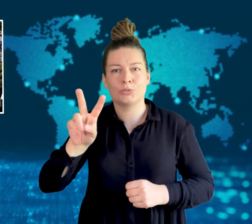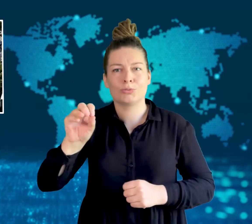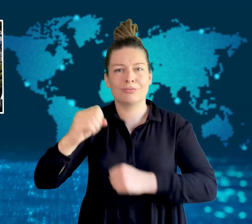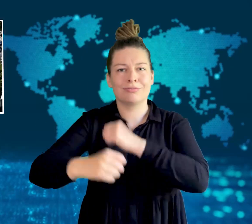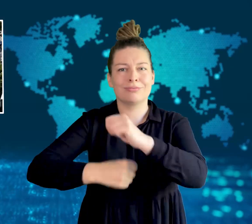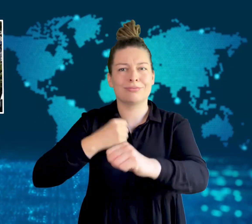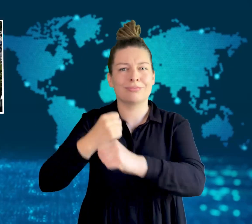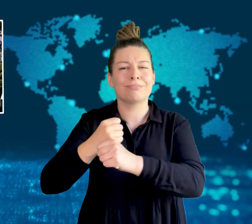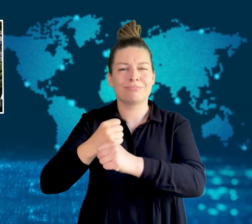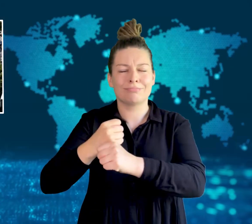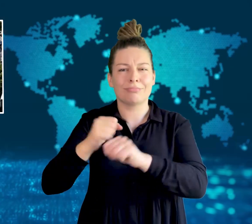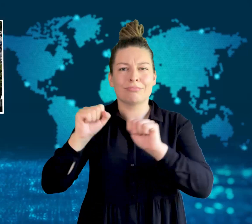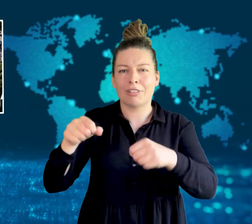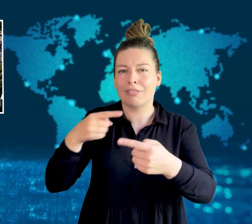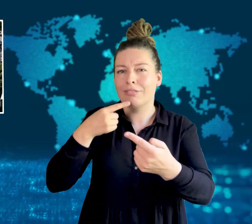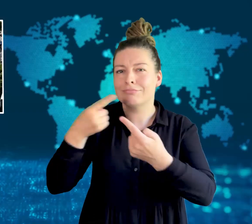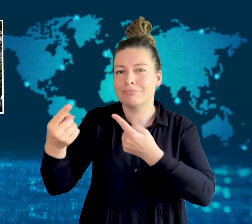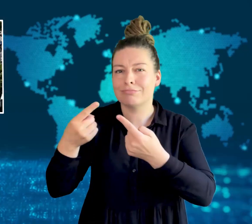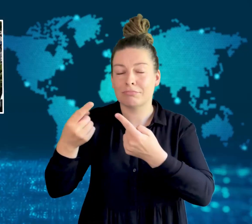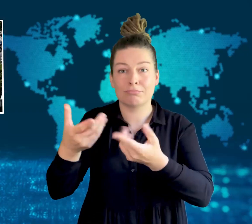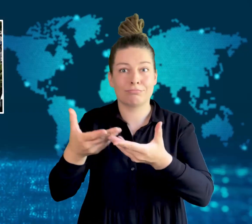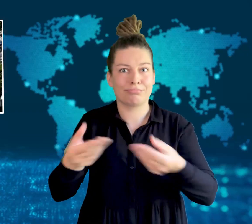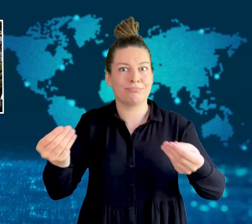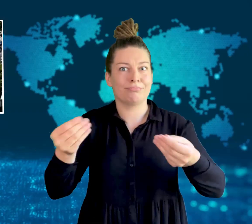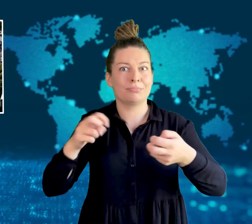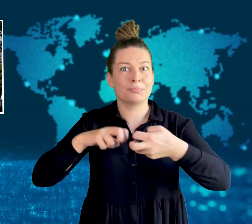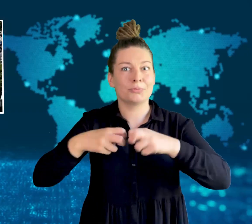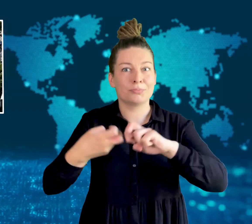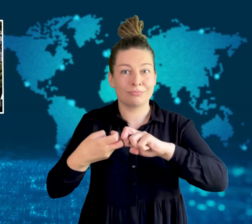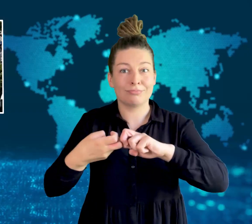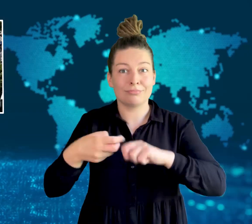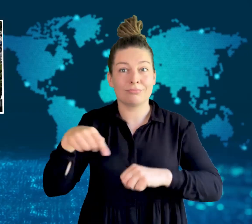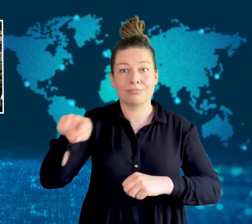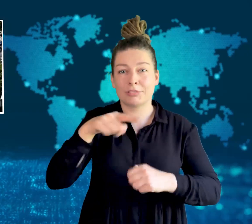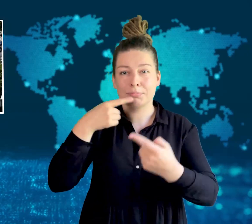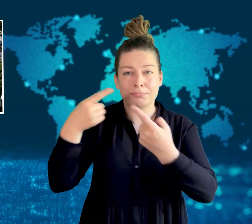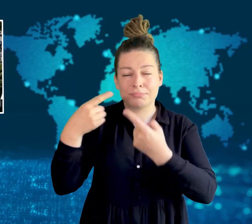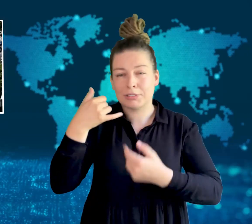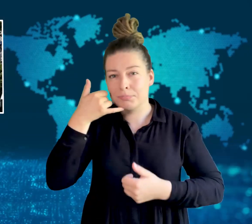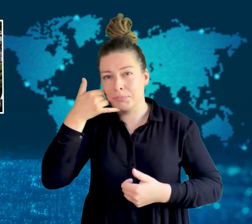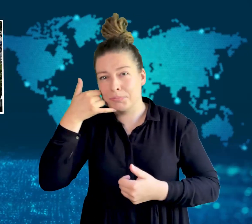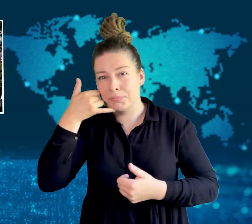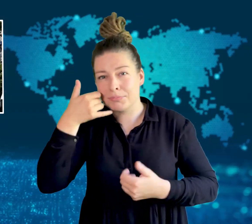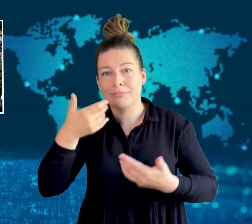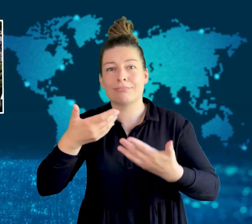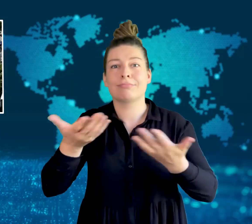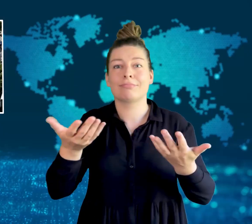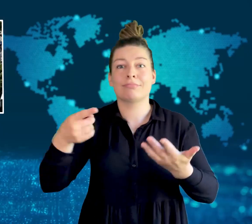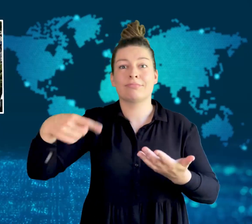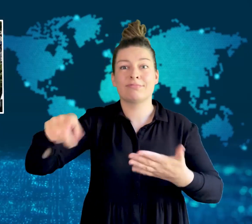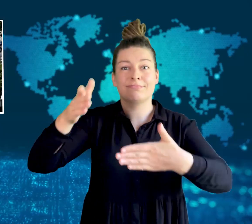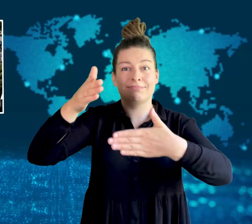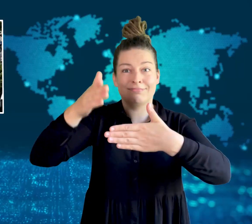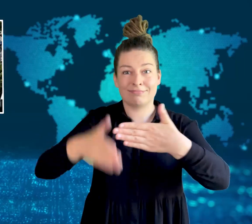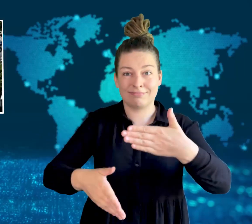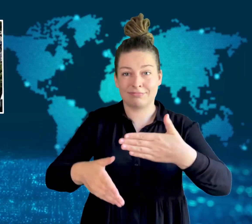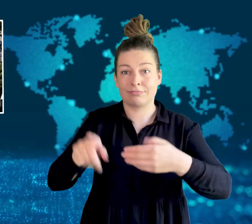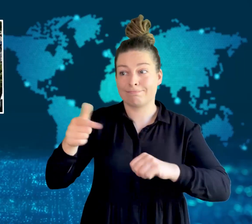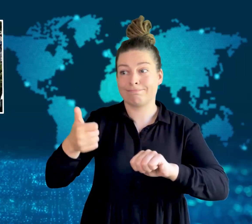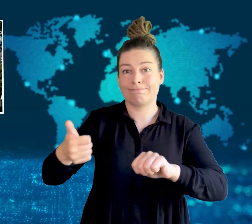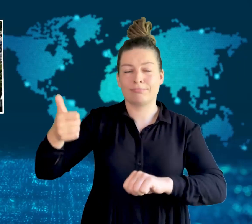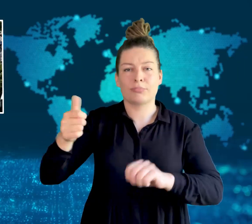The Belarusian President offered to negotiate a deal saying